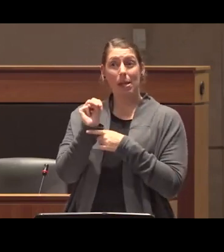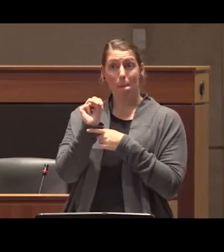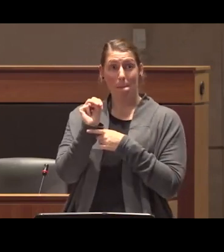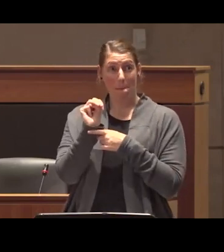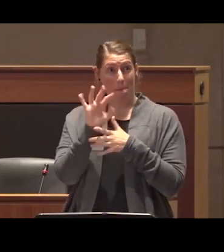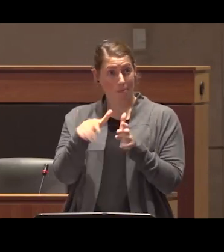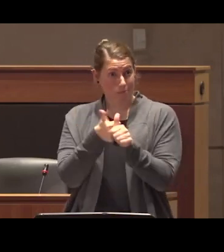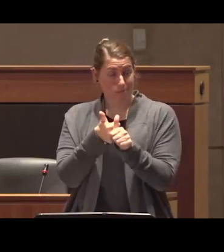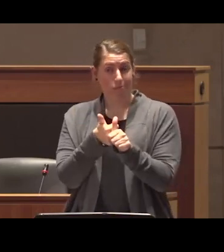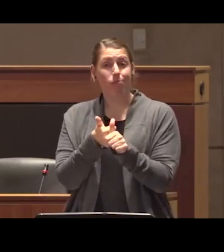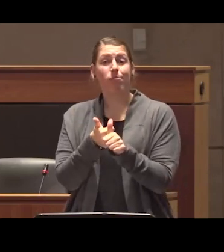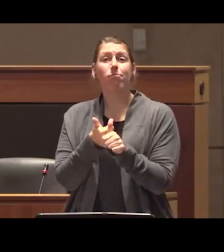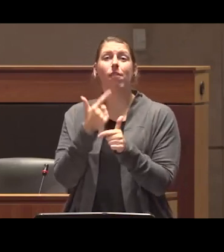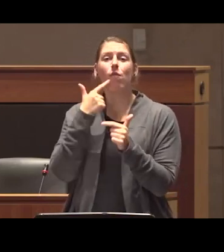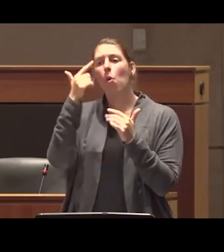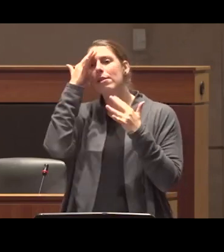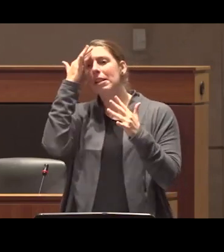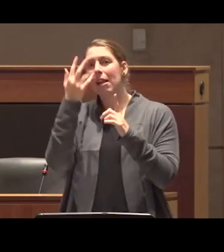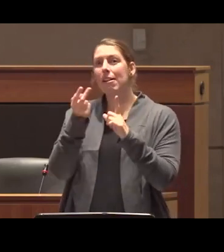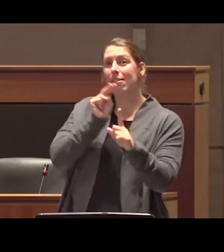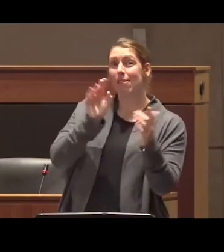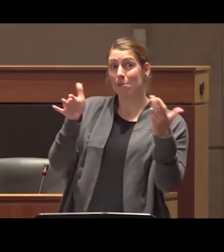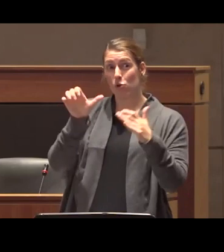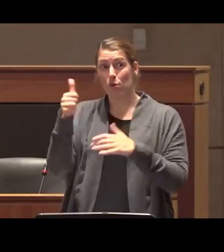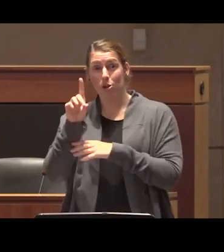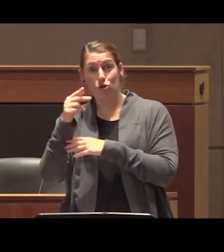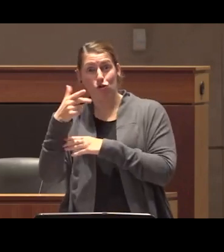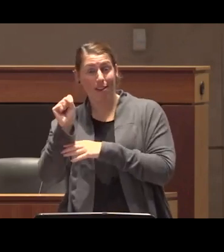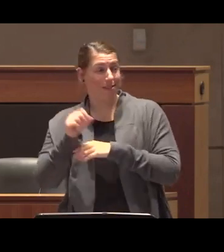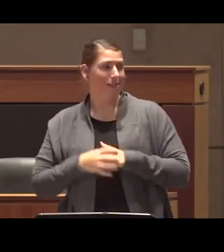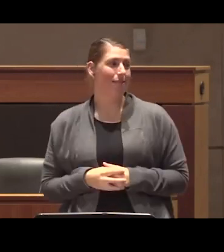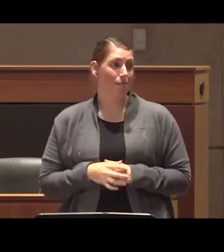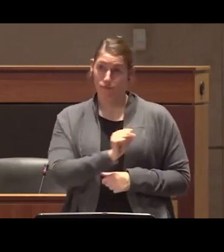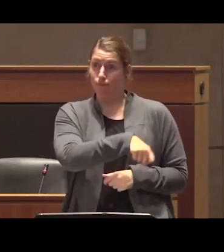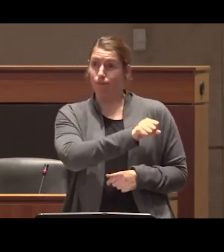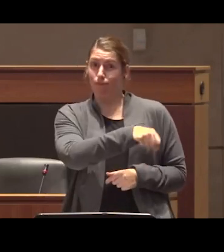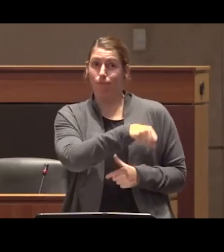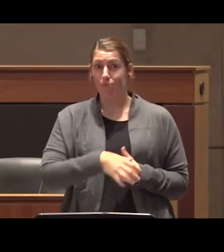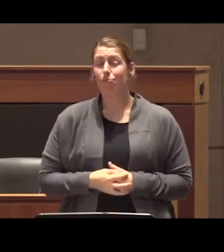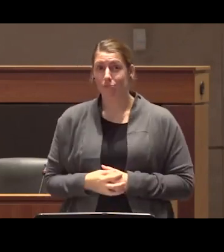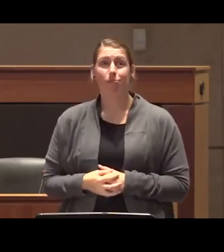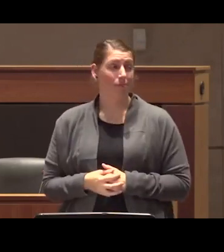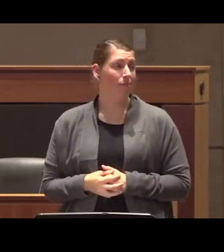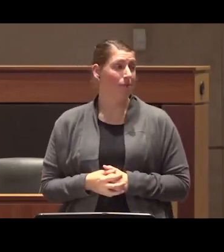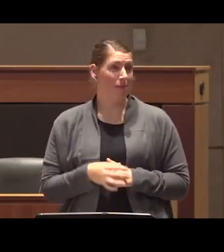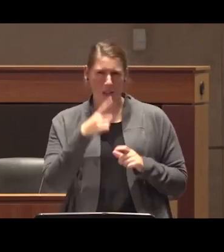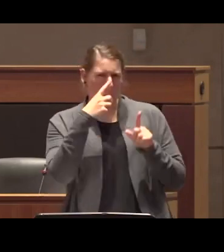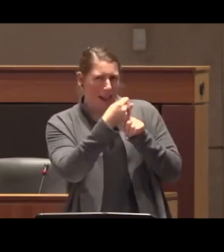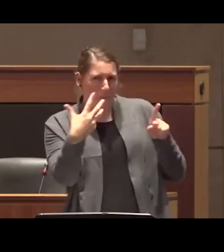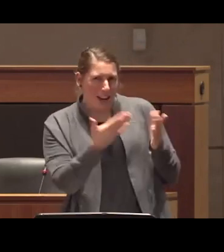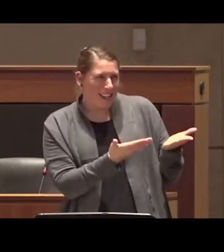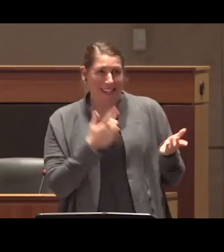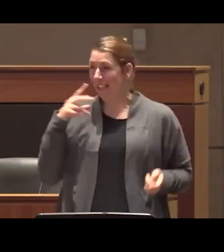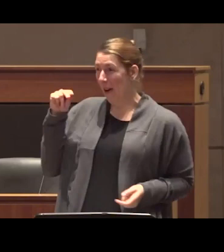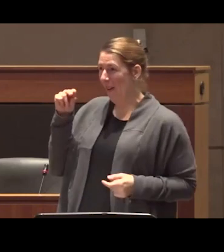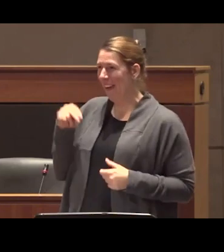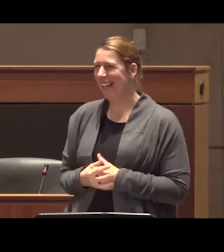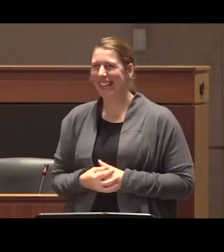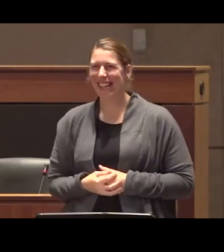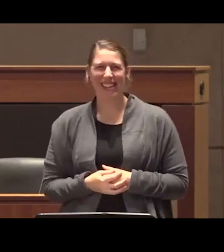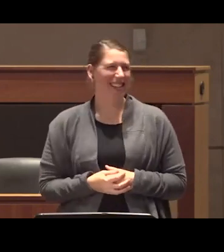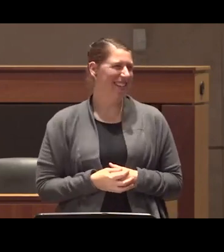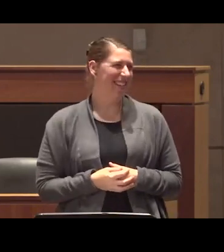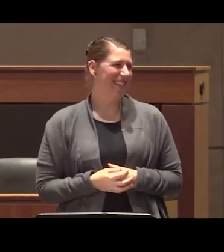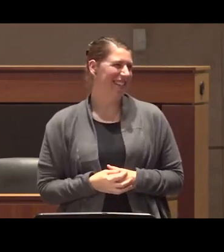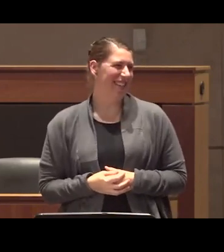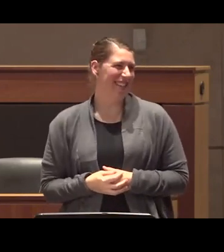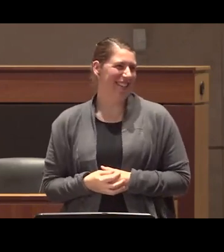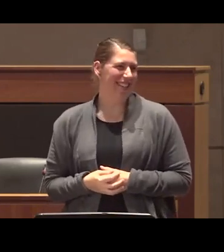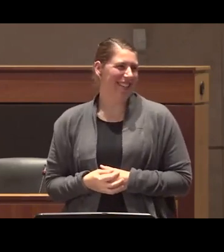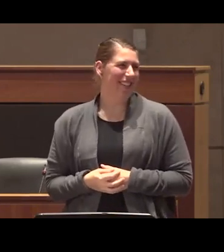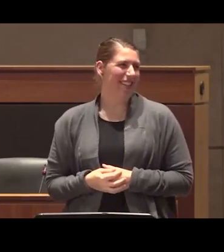psychedelics are perceived versus other kinds of drugs sure can you elaborate no okay I'm I